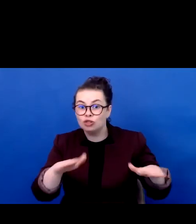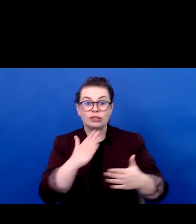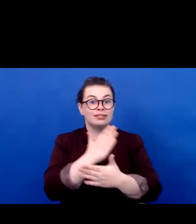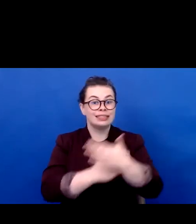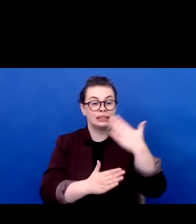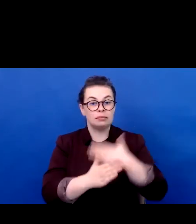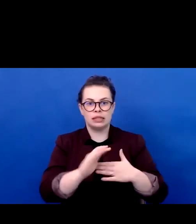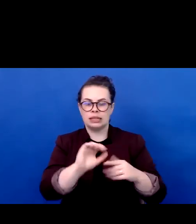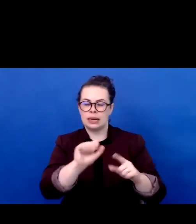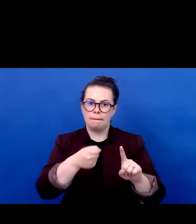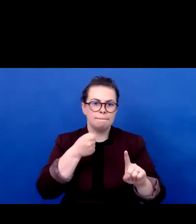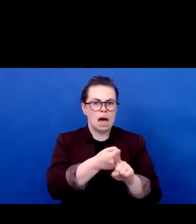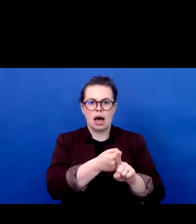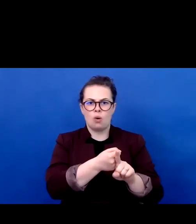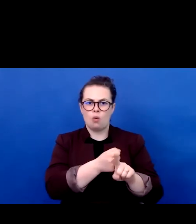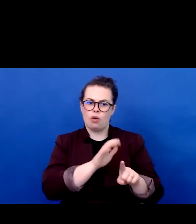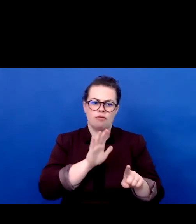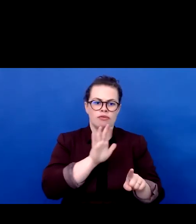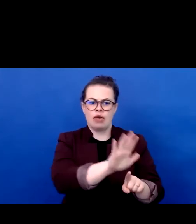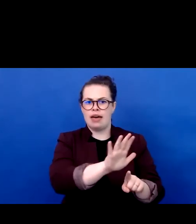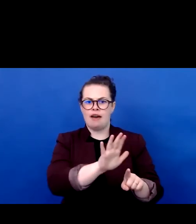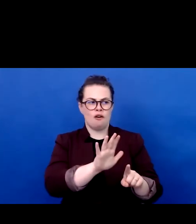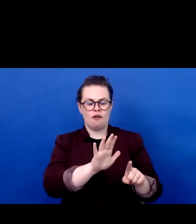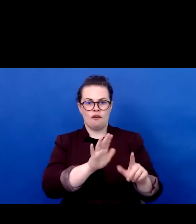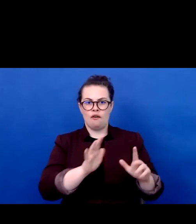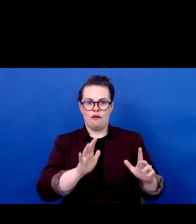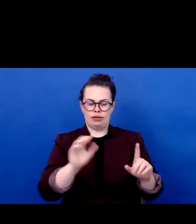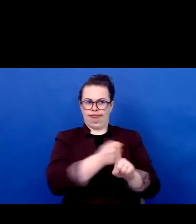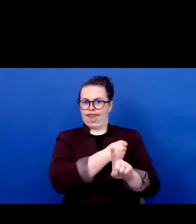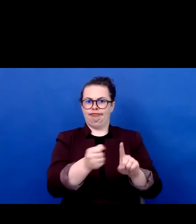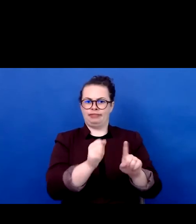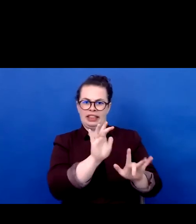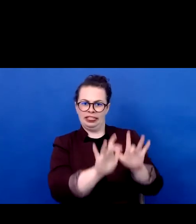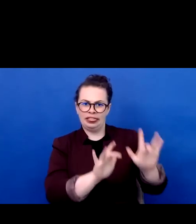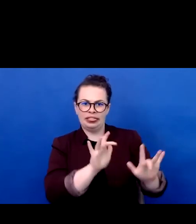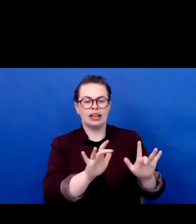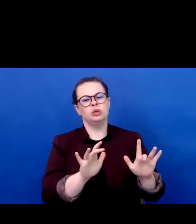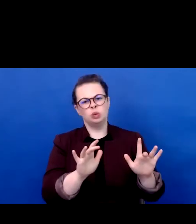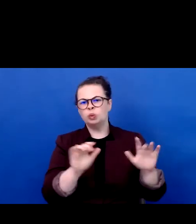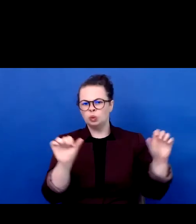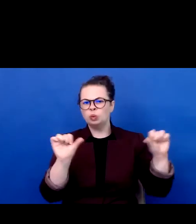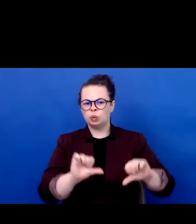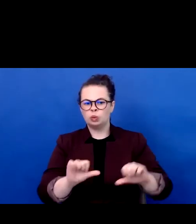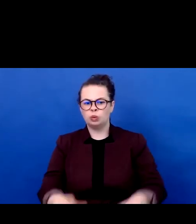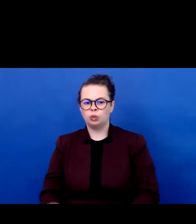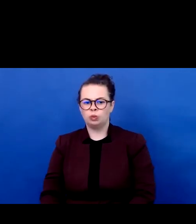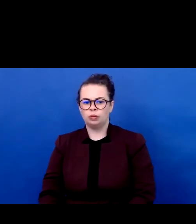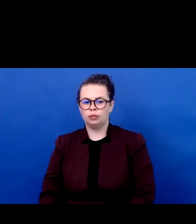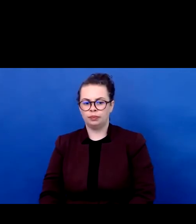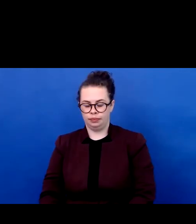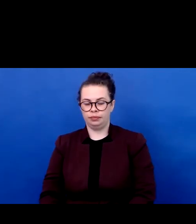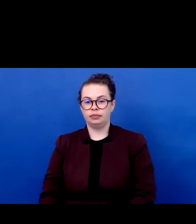girls with disability has been right concerned the recent uh research that done by